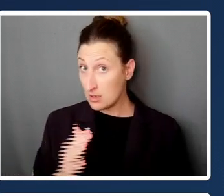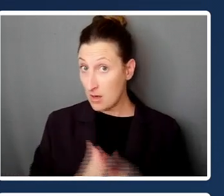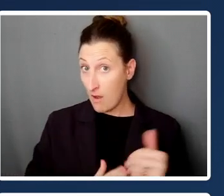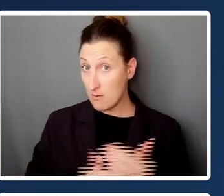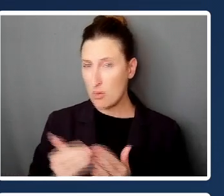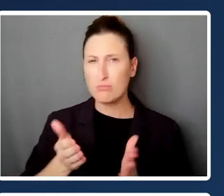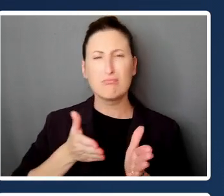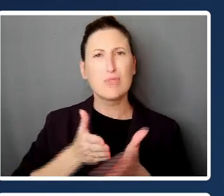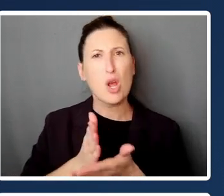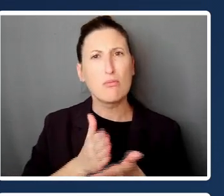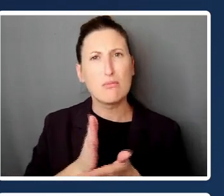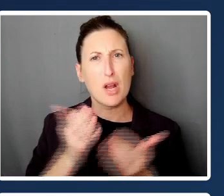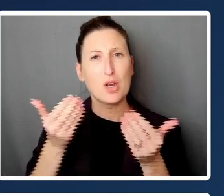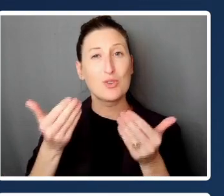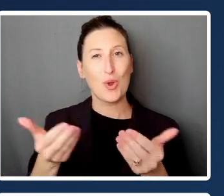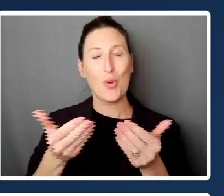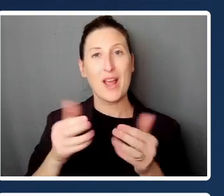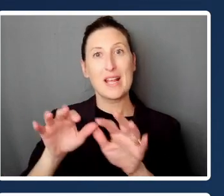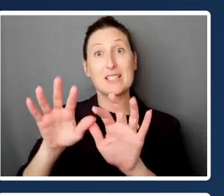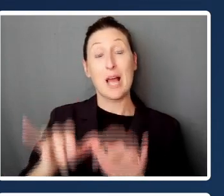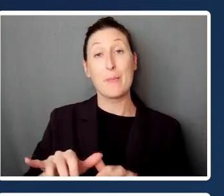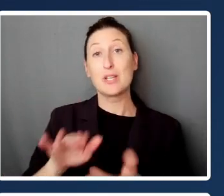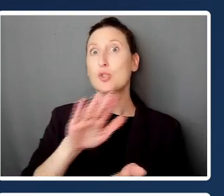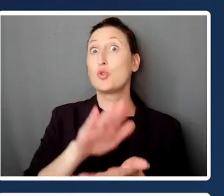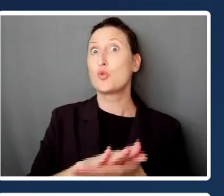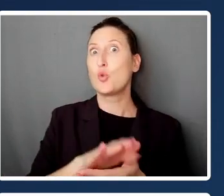school chair. Just type in school chair. If you feel like kind of in the middle,